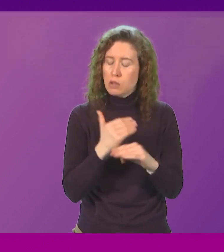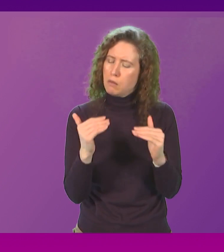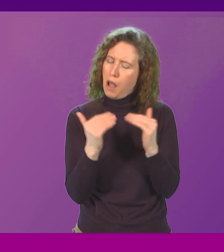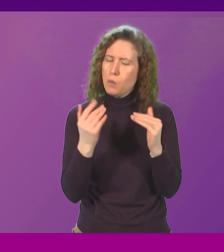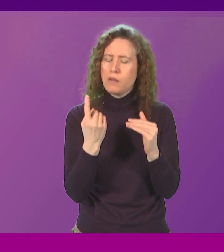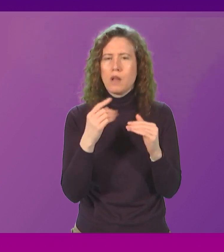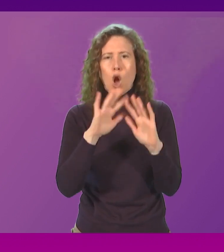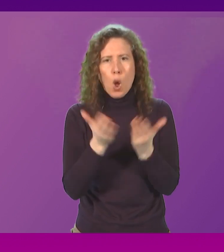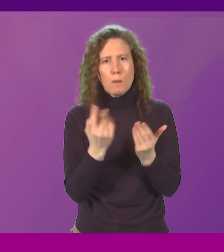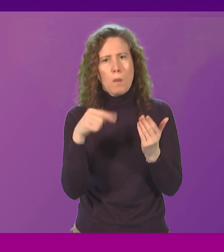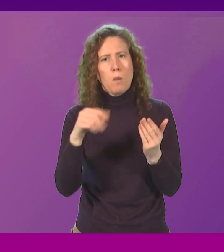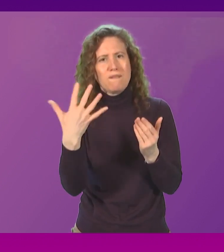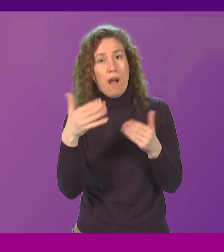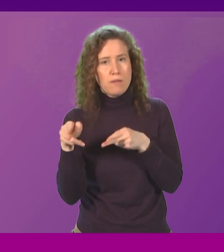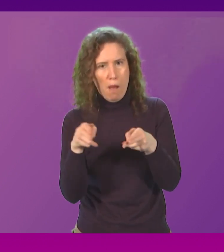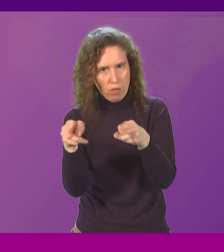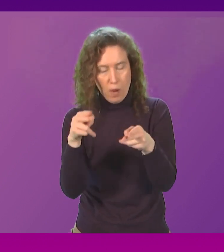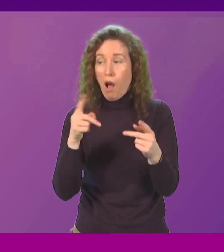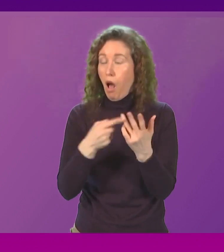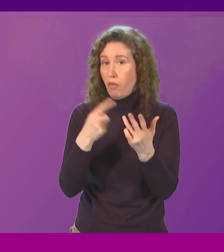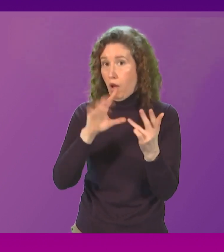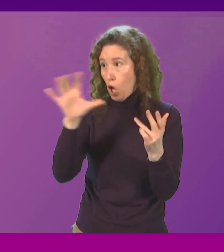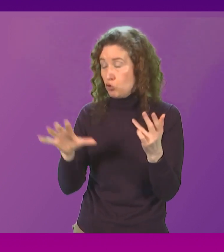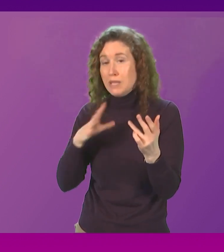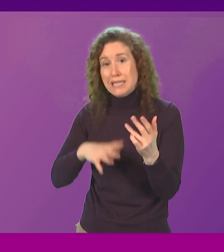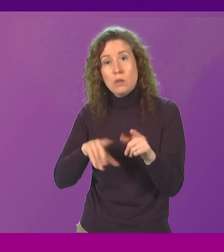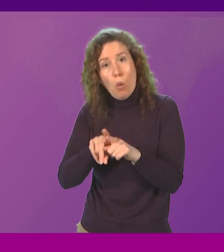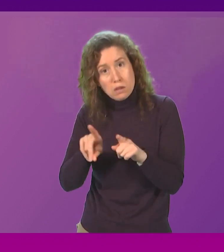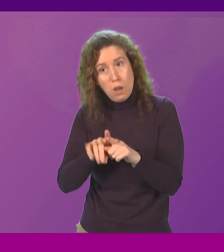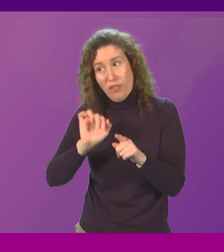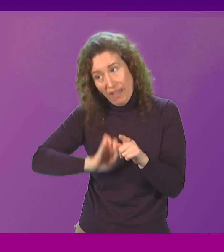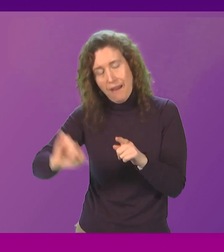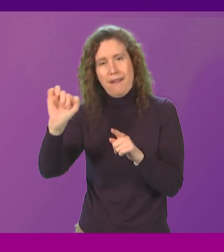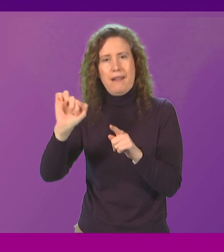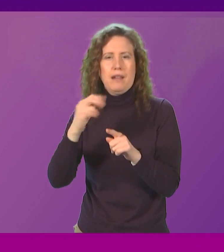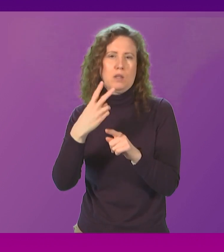it is vital that other countries revisit and strengthen the ambition of their 2030 emissions